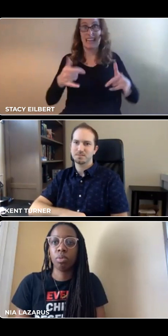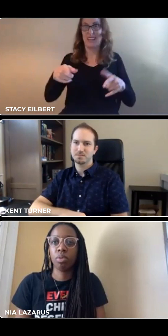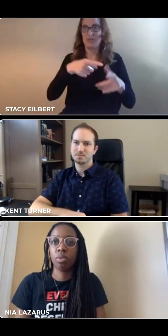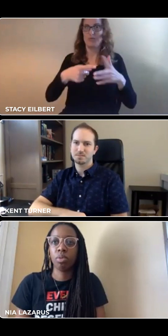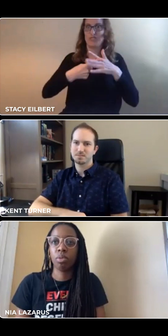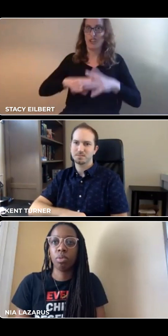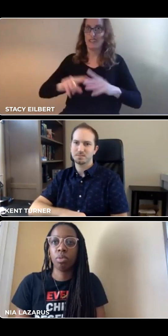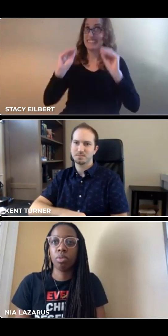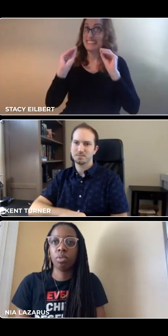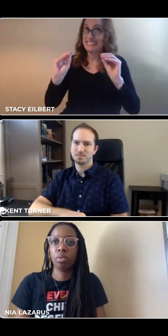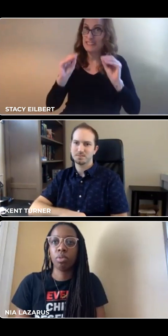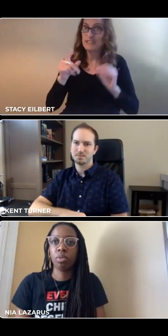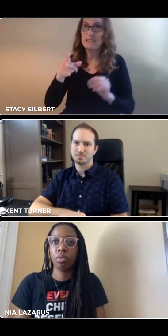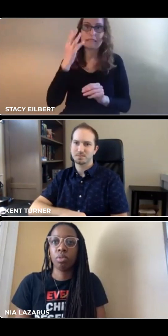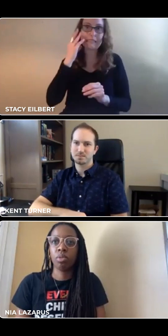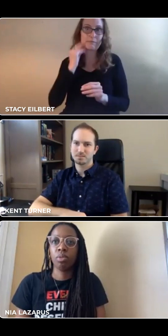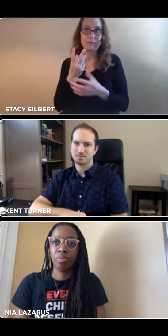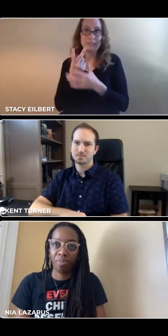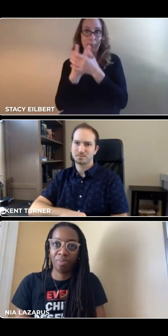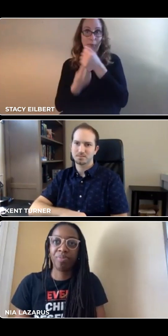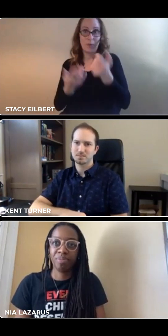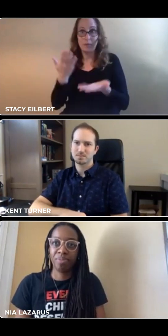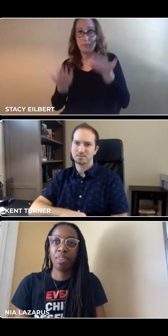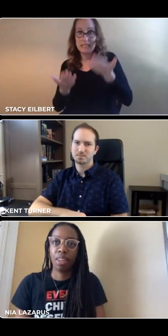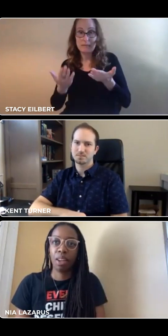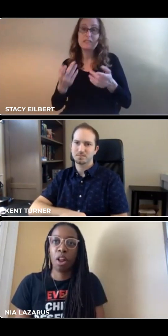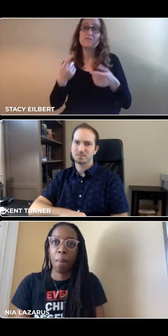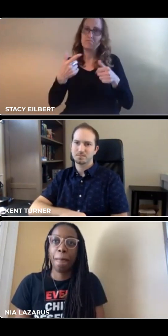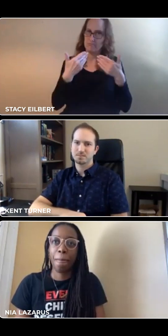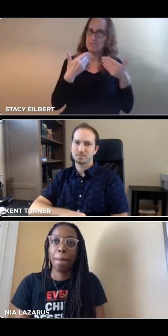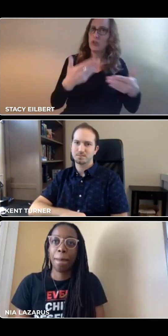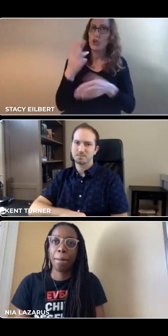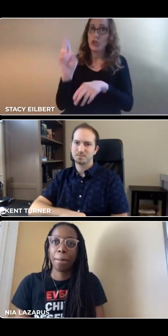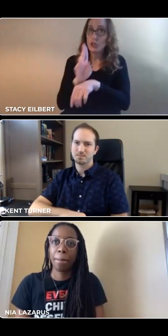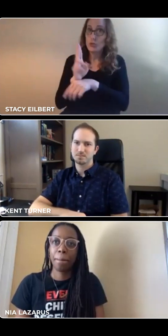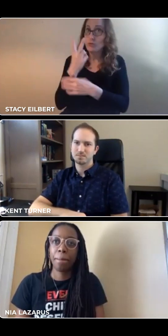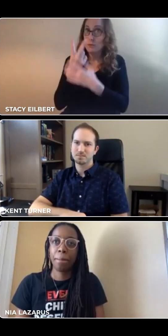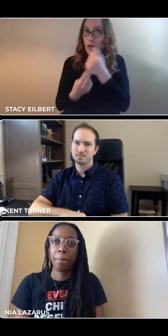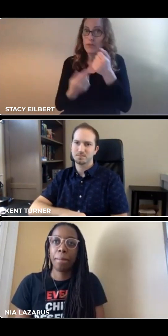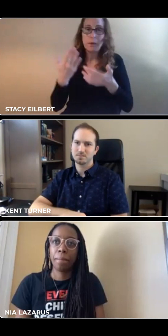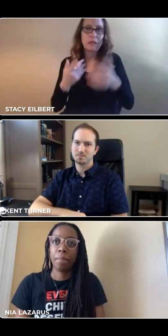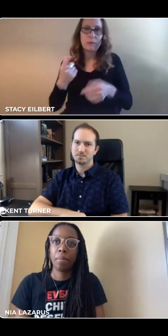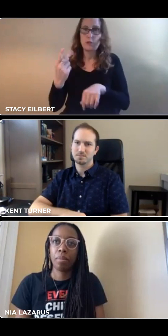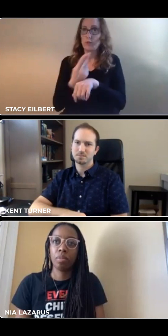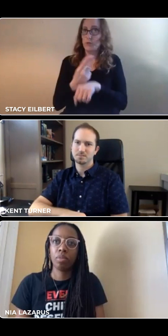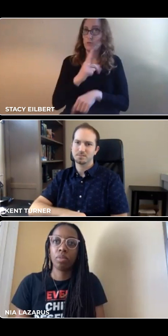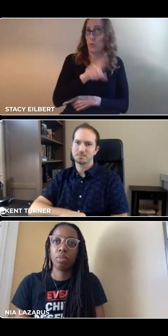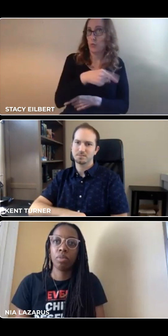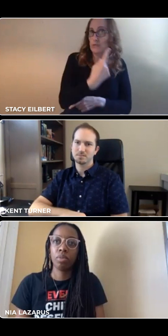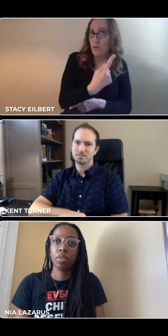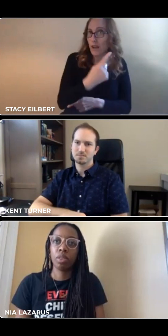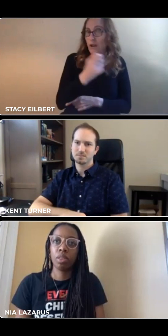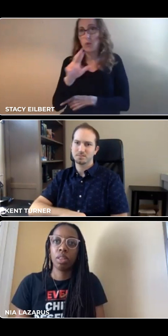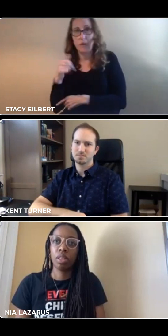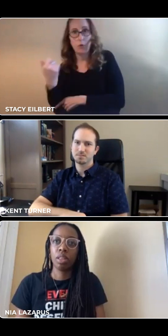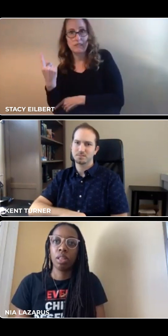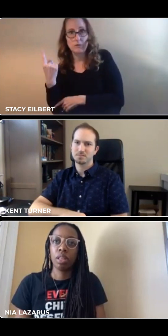self-care. Now that you're starting to teach, you may have experienced both synchronized